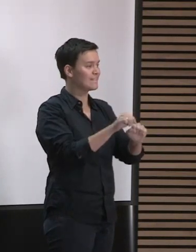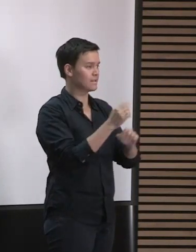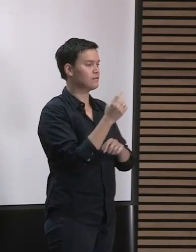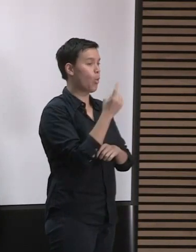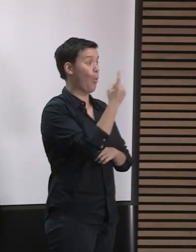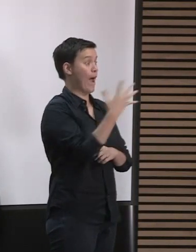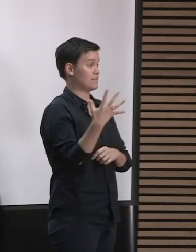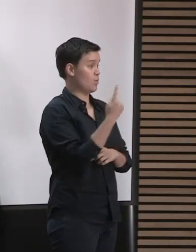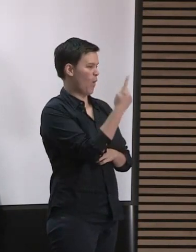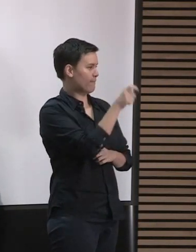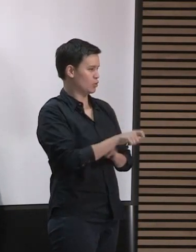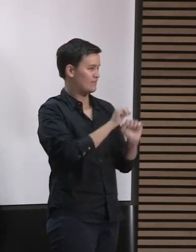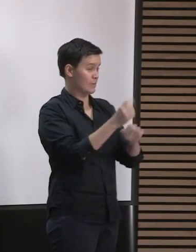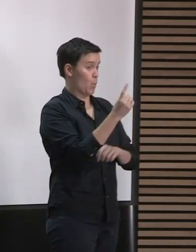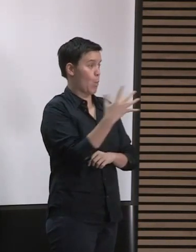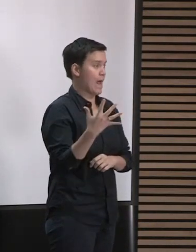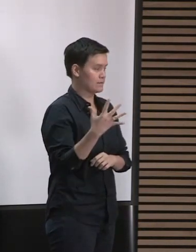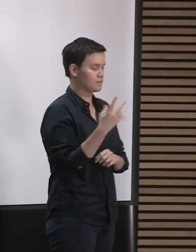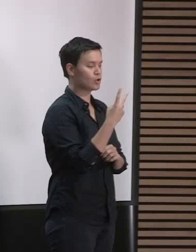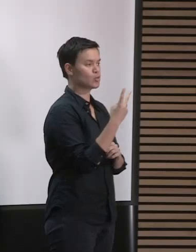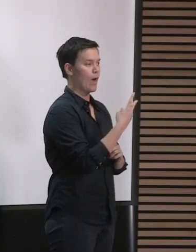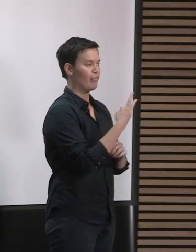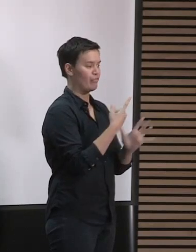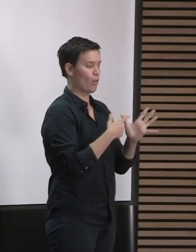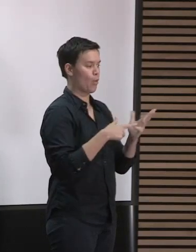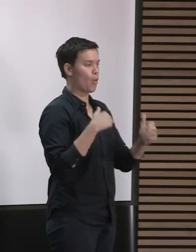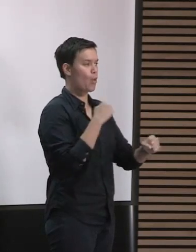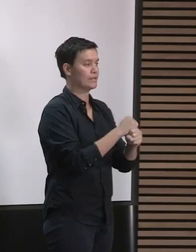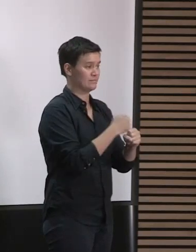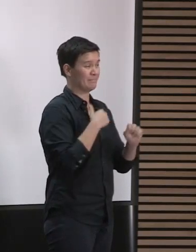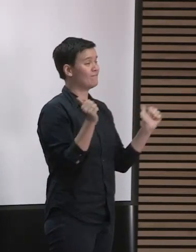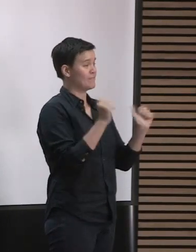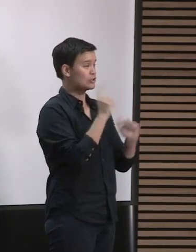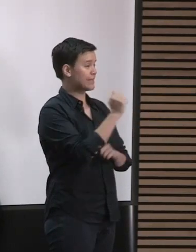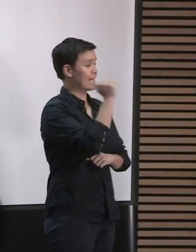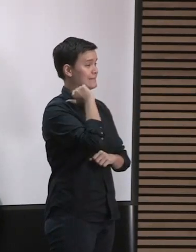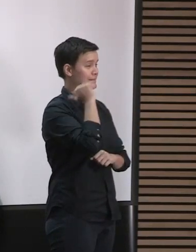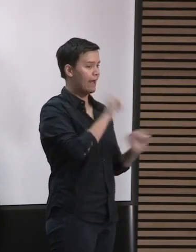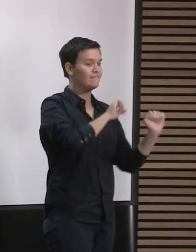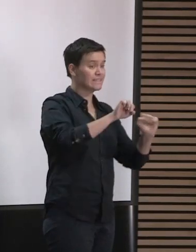only visited the supermarket once while infectious and that was on 12 August stop